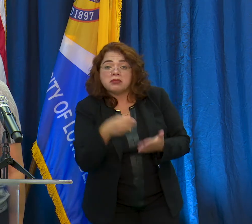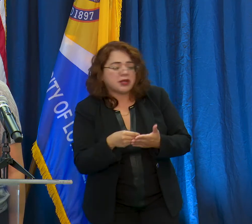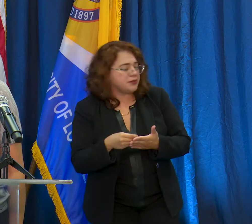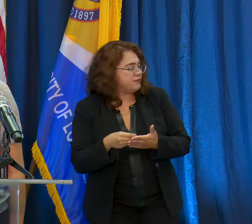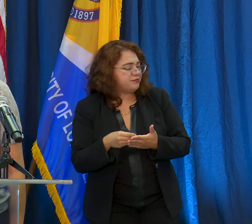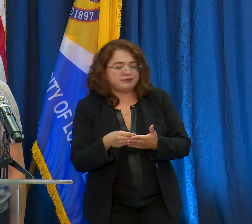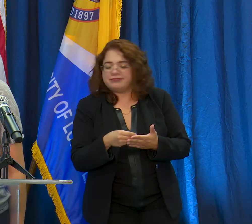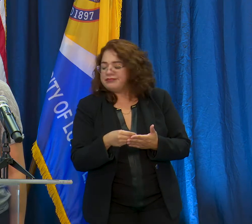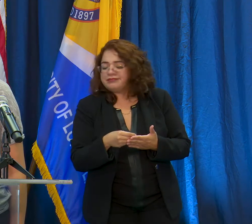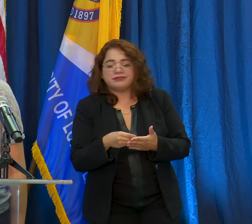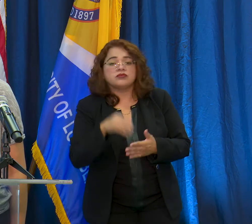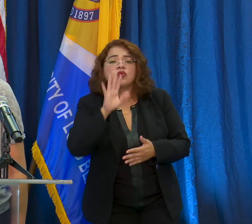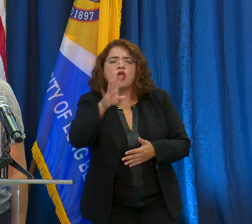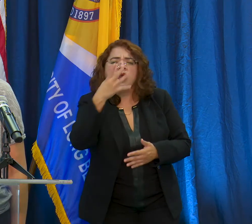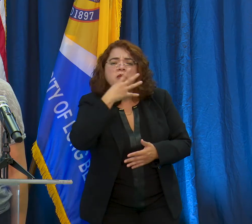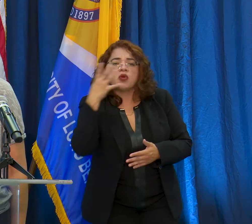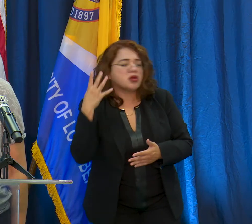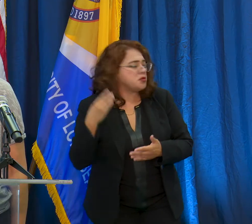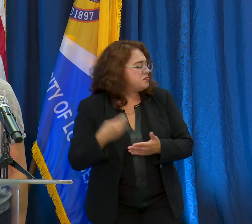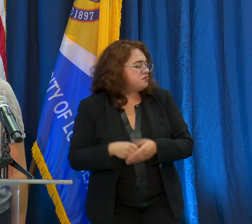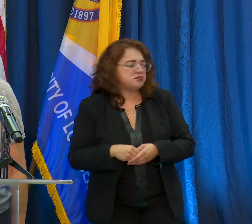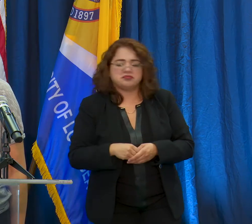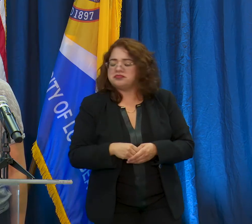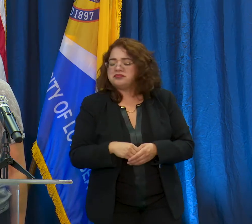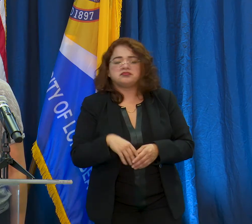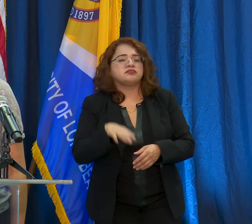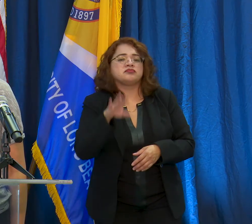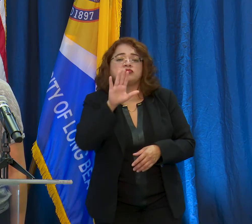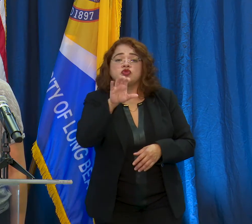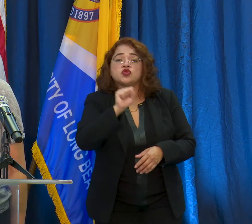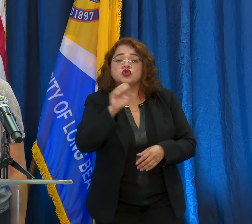your immigration status, your social security number